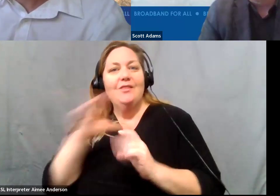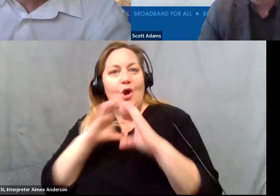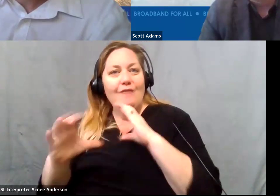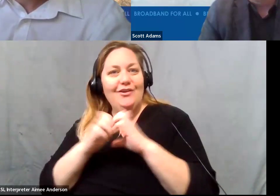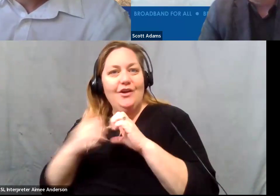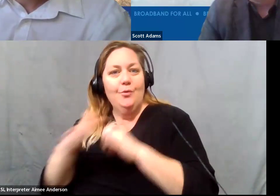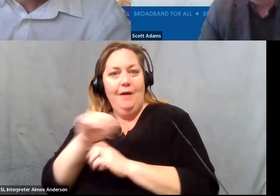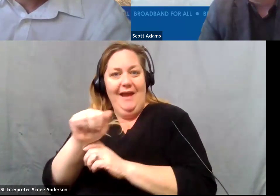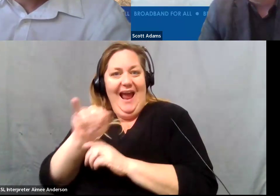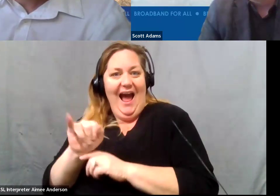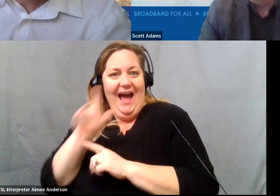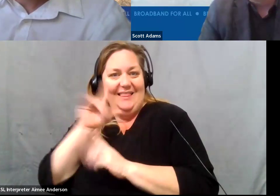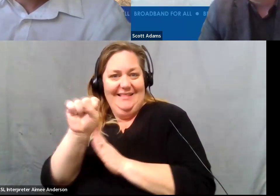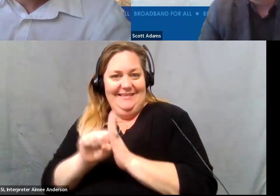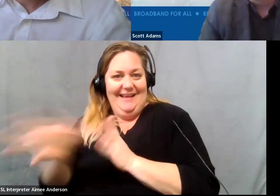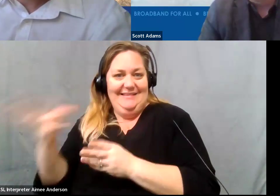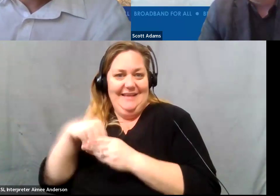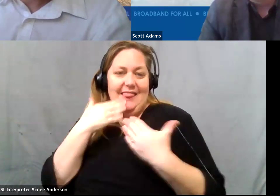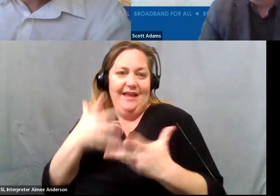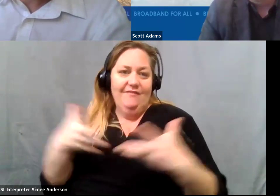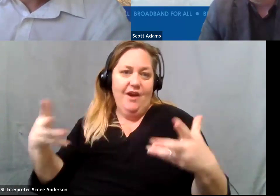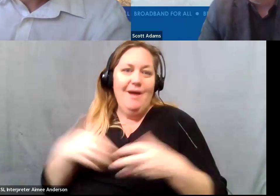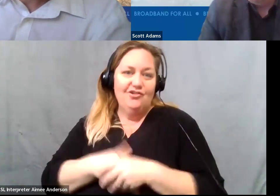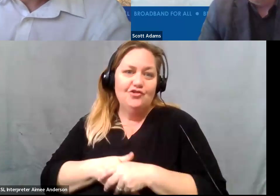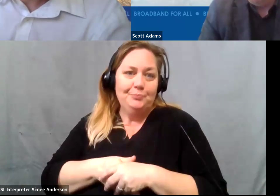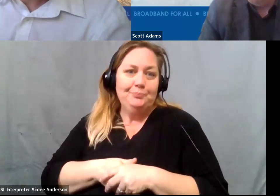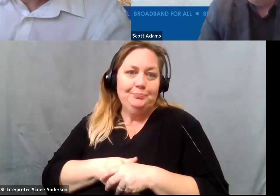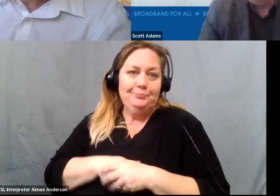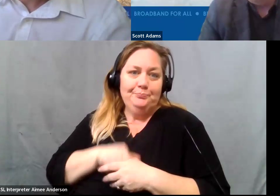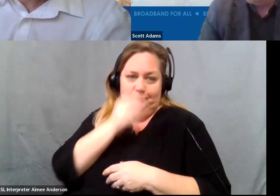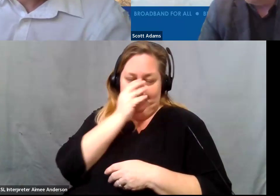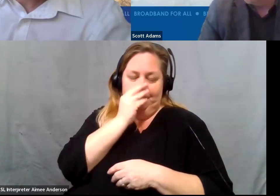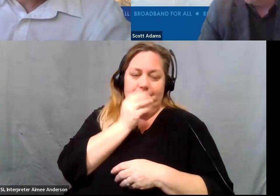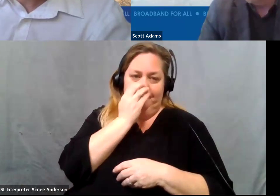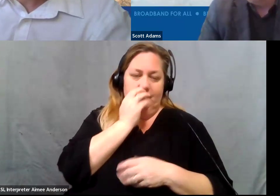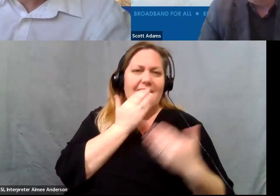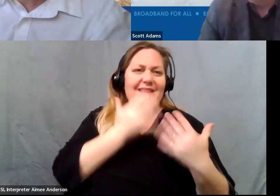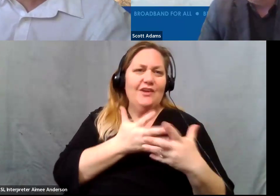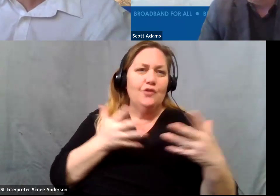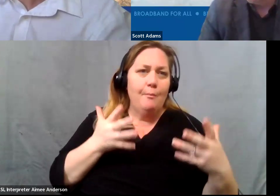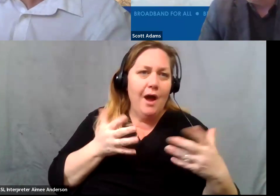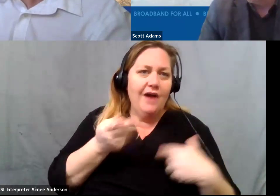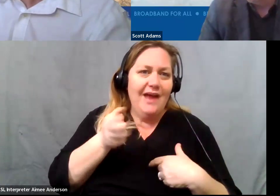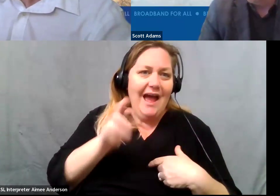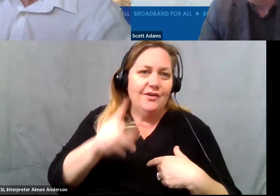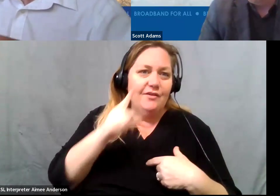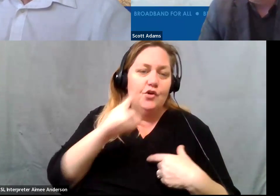AI that this state is taking. Thank you very much. Thank you so much for your comments Hector and we